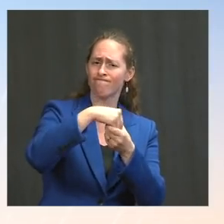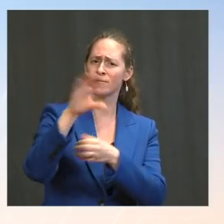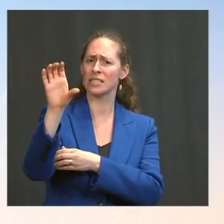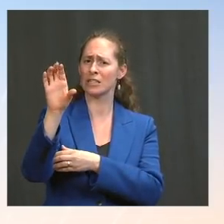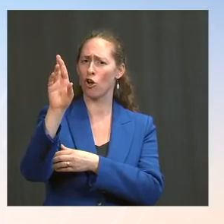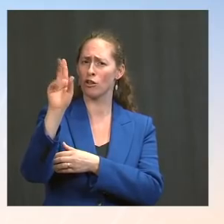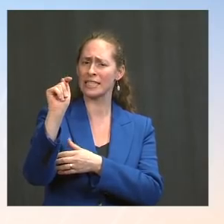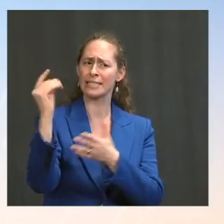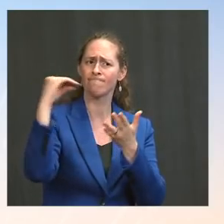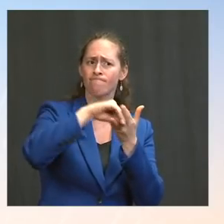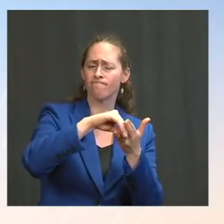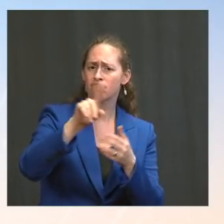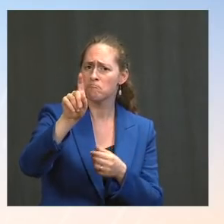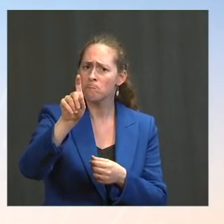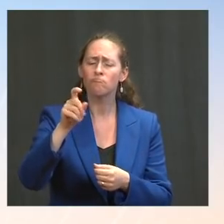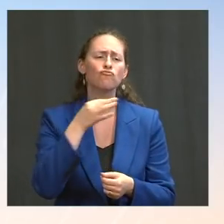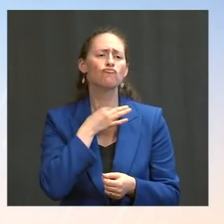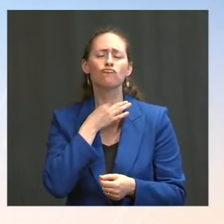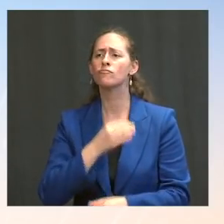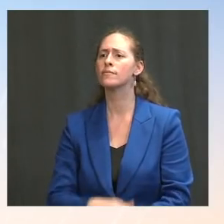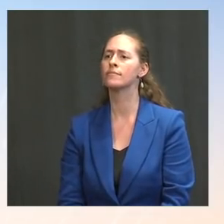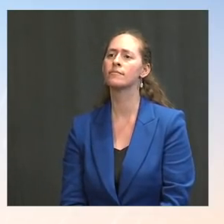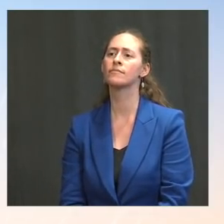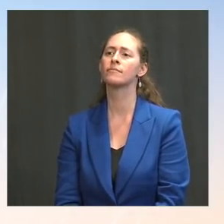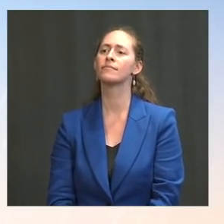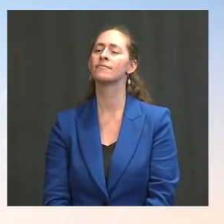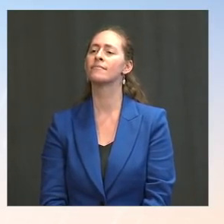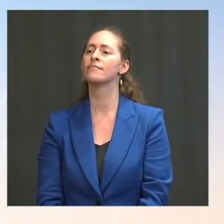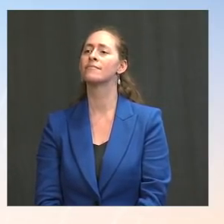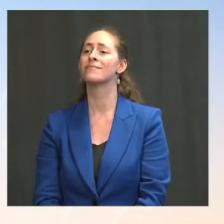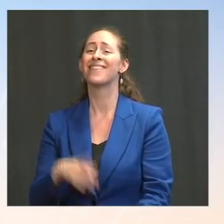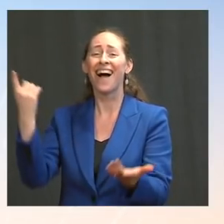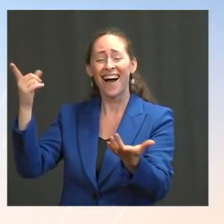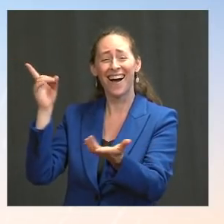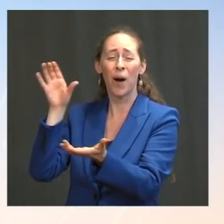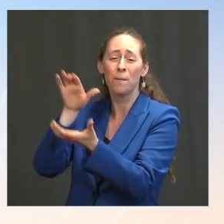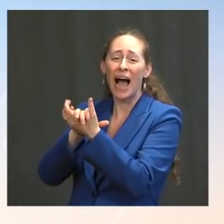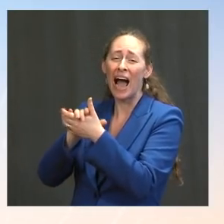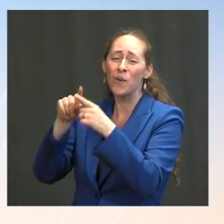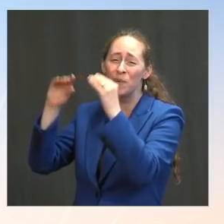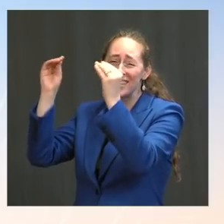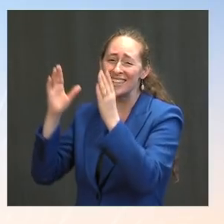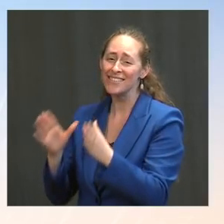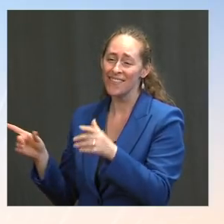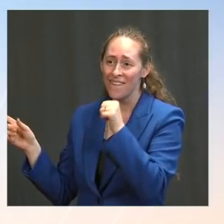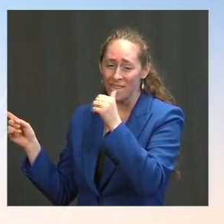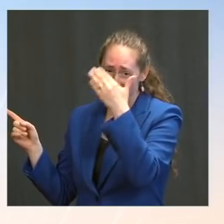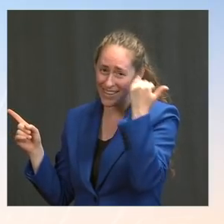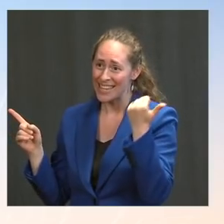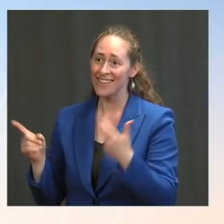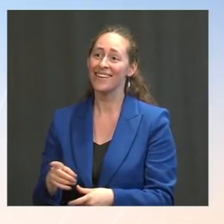and a longtime teacher -- still a teacher. And so, certainly, educators and making sure he is communicating and conveying his commitment